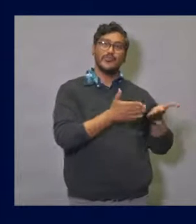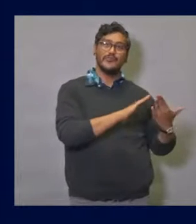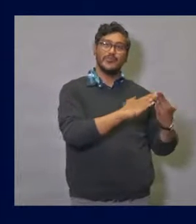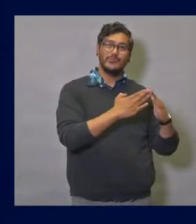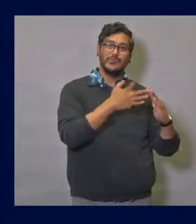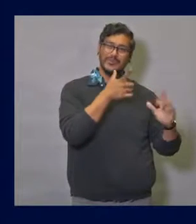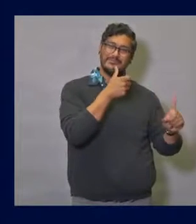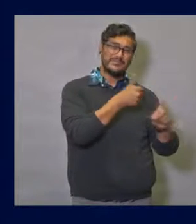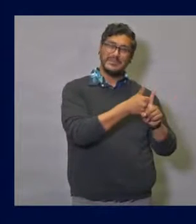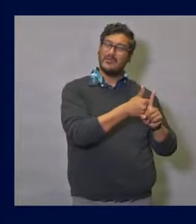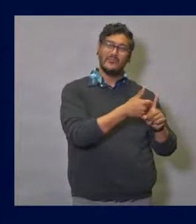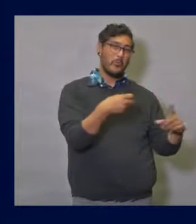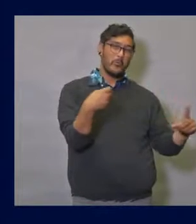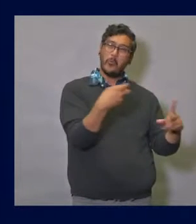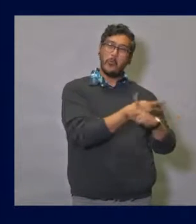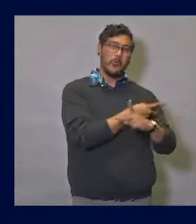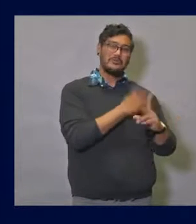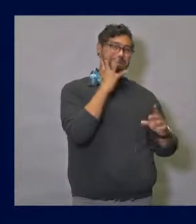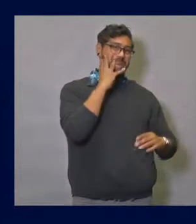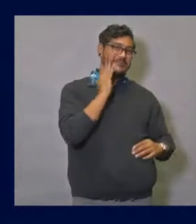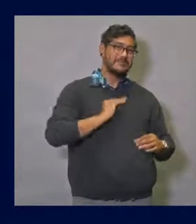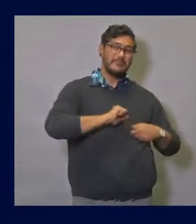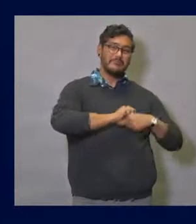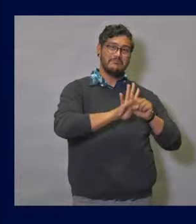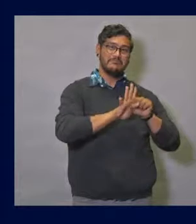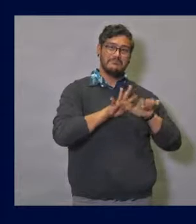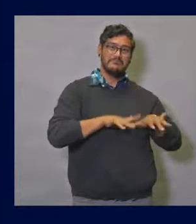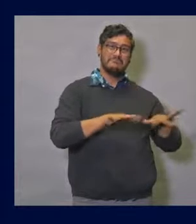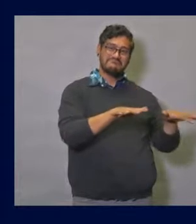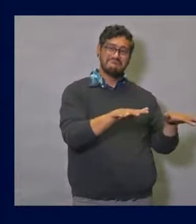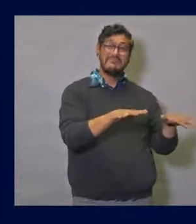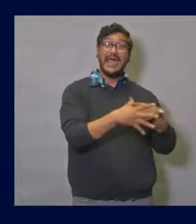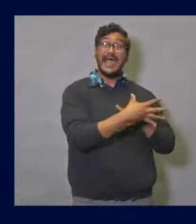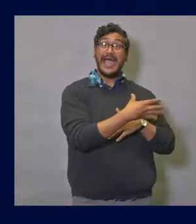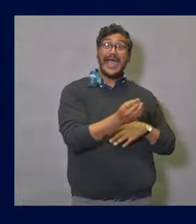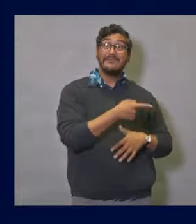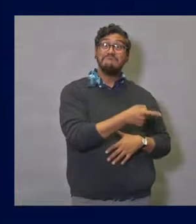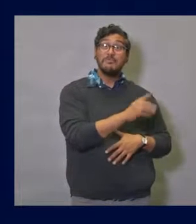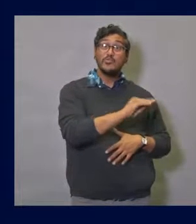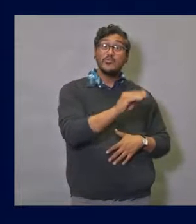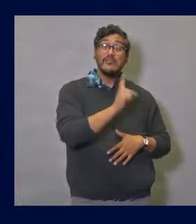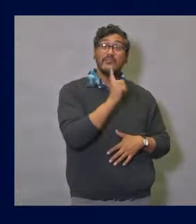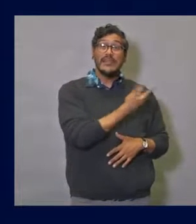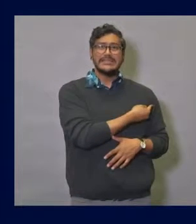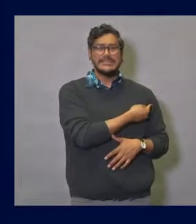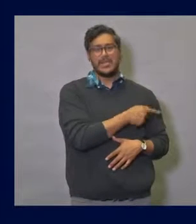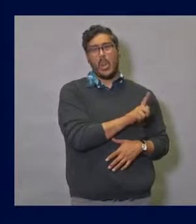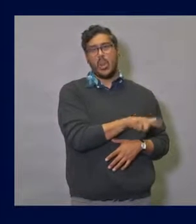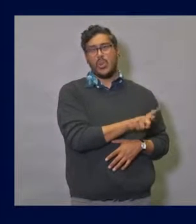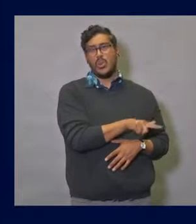UNA Y SIGUEN SIENDO UNA PRIORIDAD PARA EL CONDADO DE